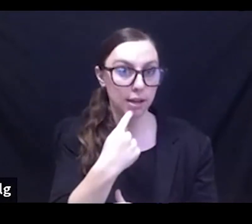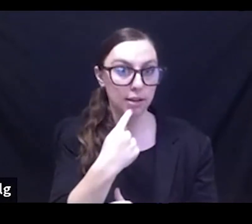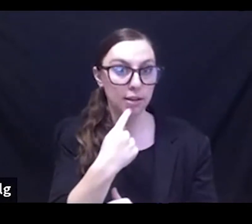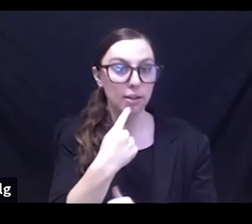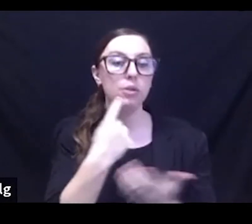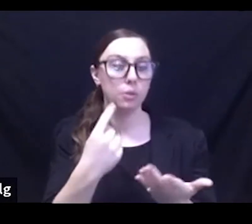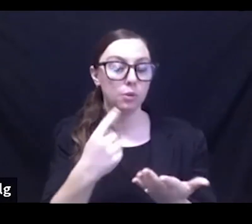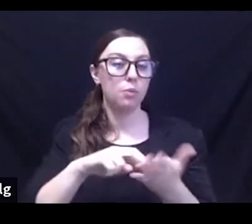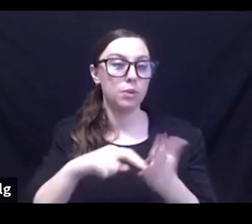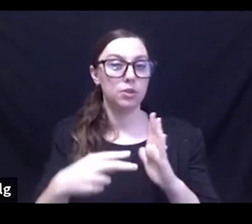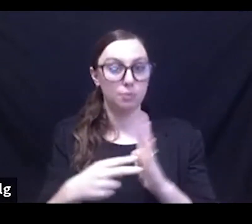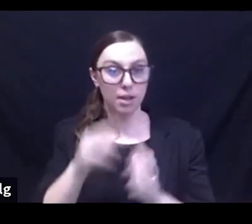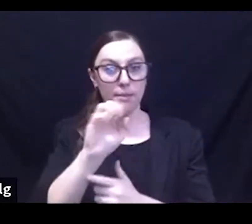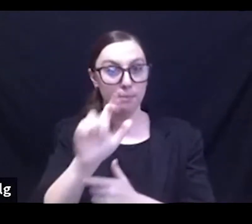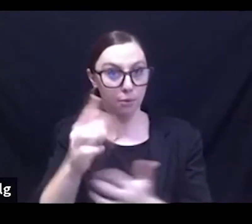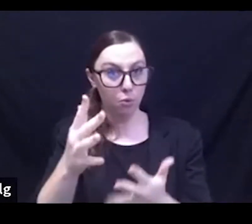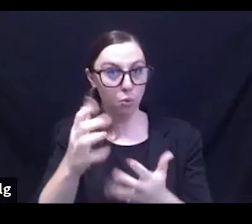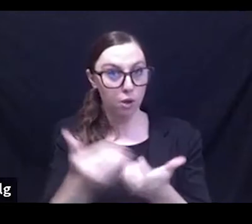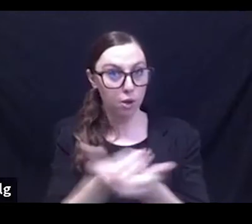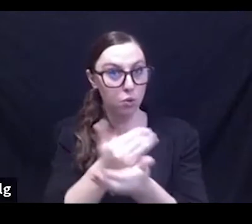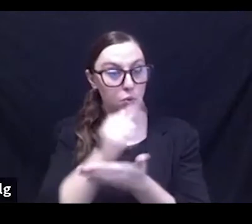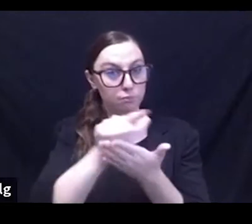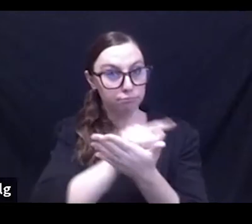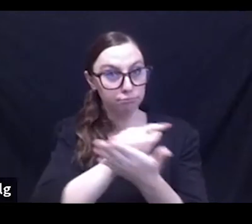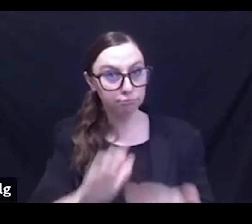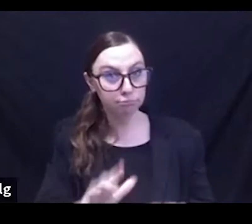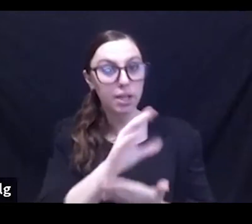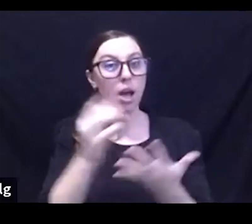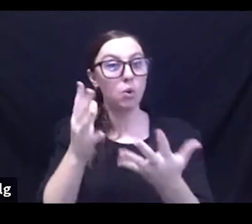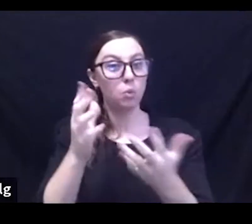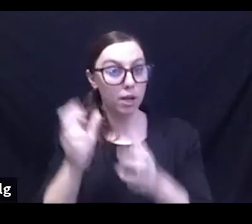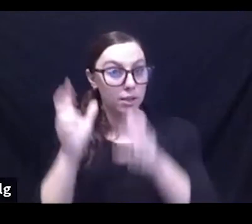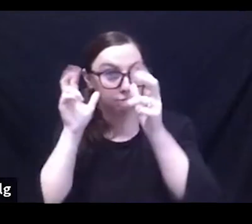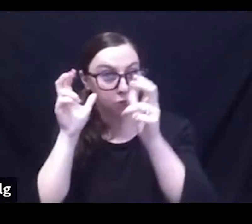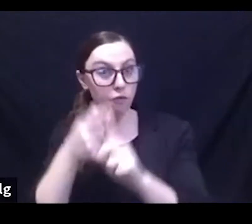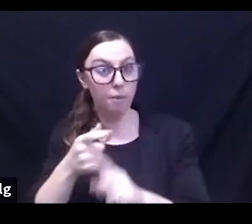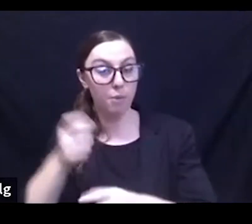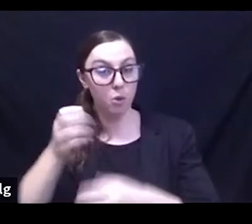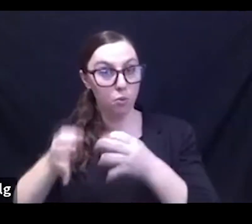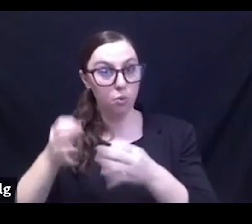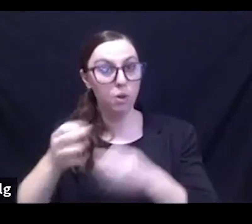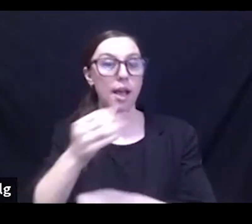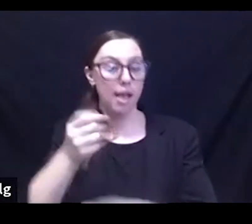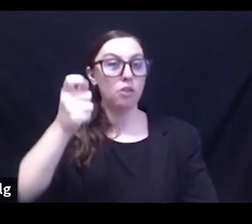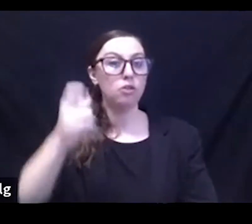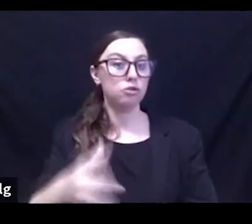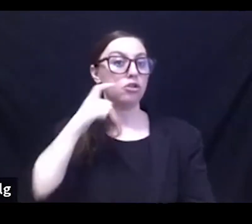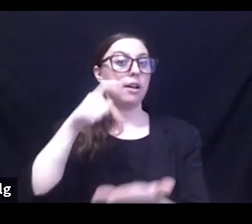that Michael wanted new counsel and that Michael wanted to be heard by the Court. The judge did acknowledge Michael's desire for new